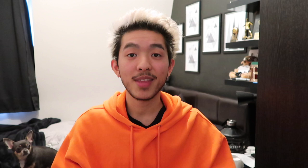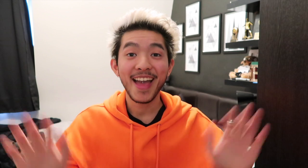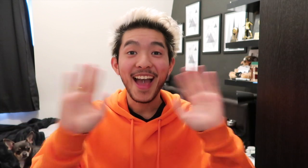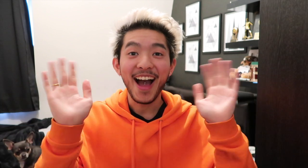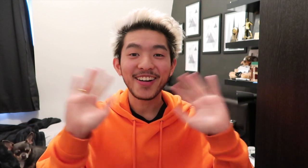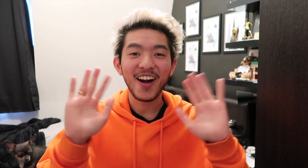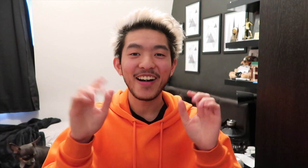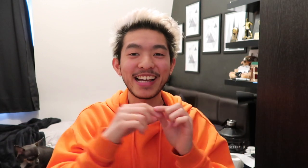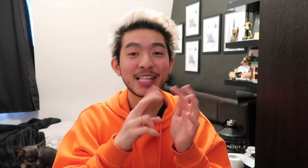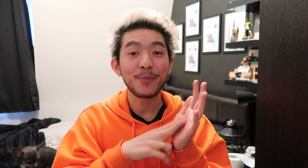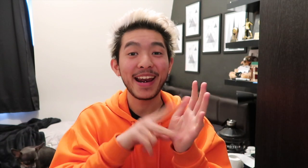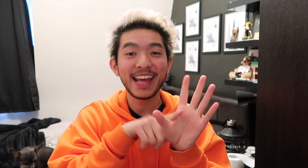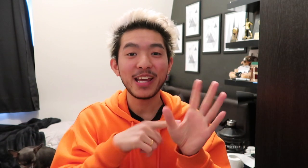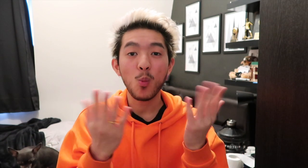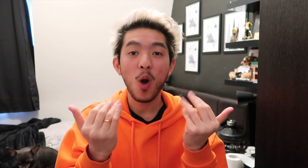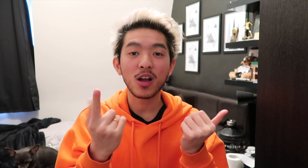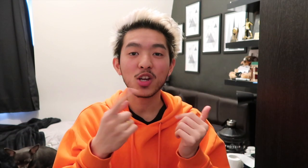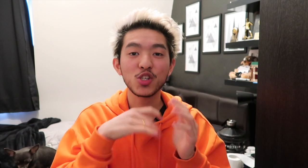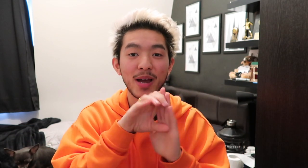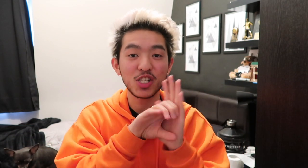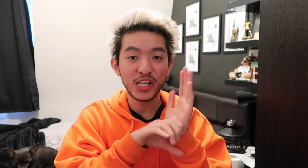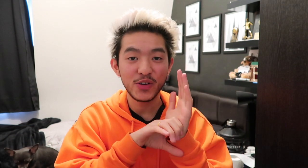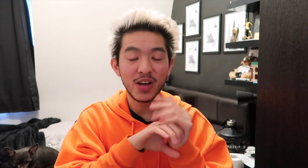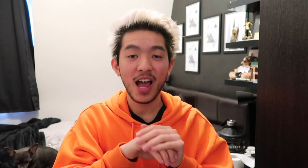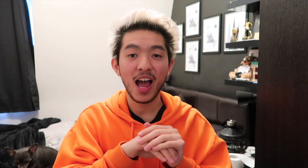Hey guys! It's Benny, welcome to my channel